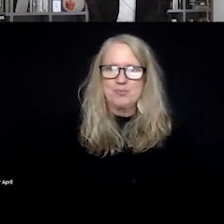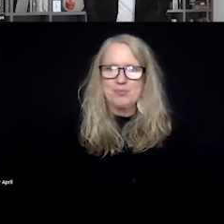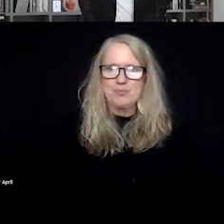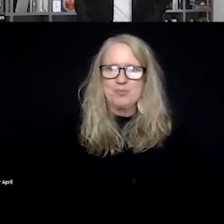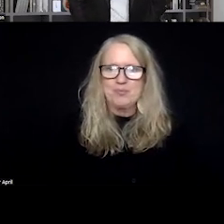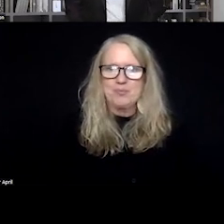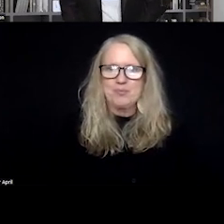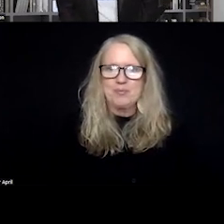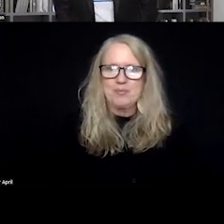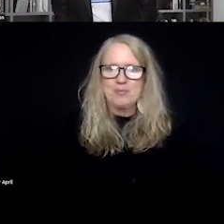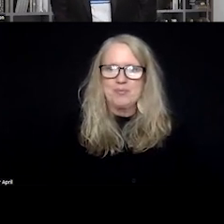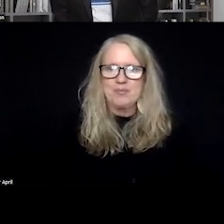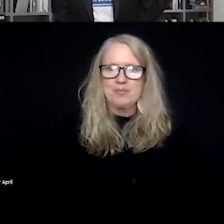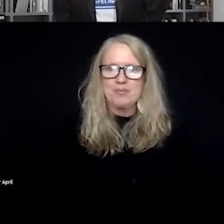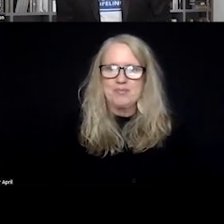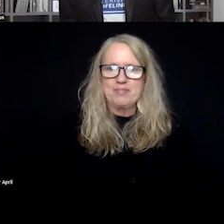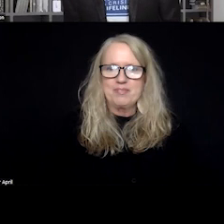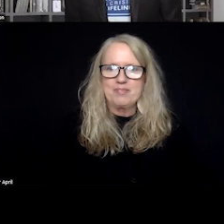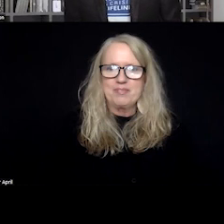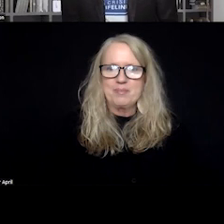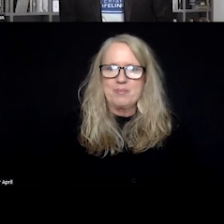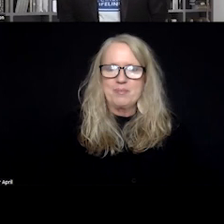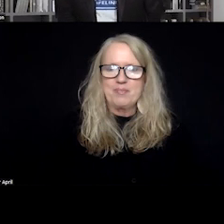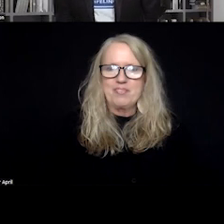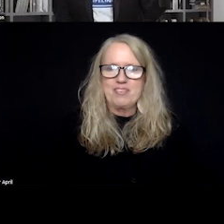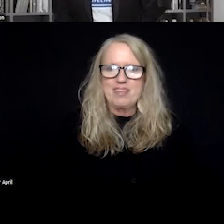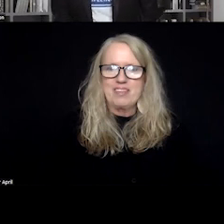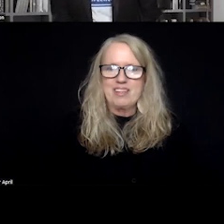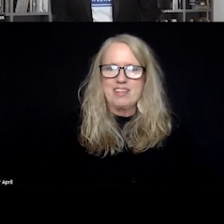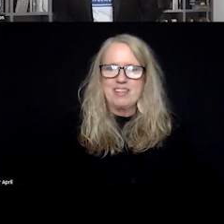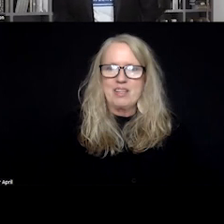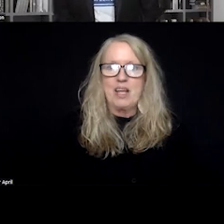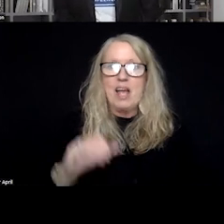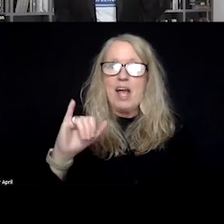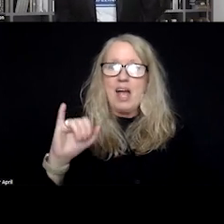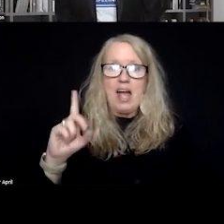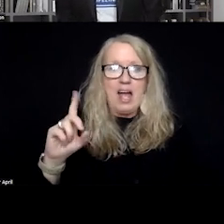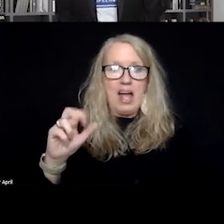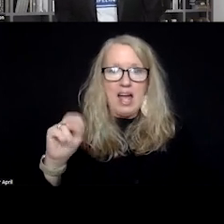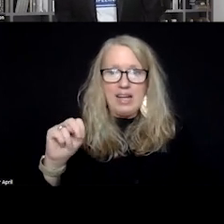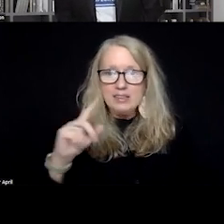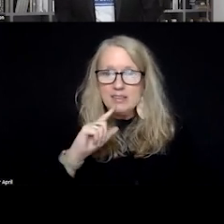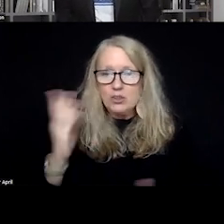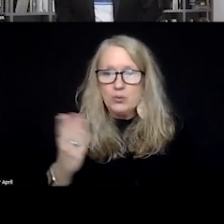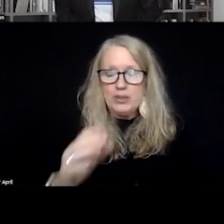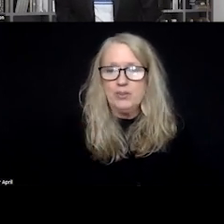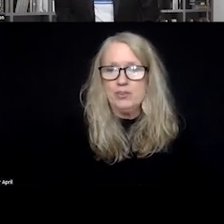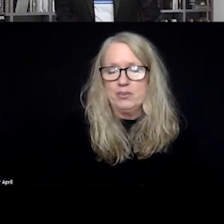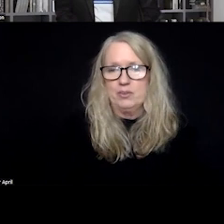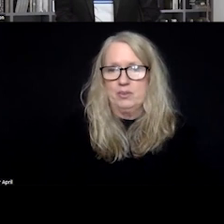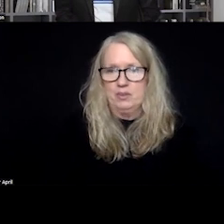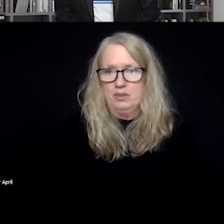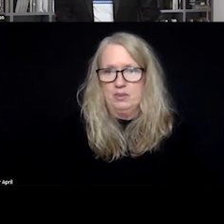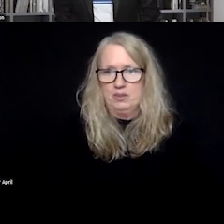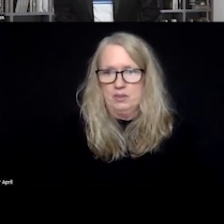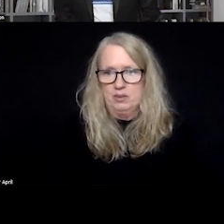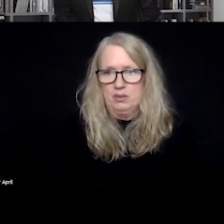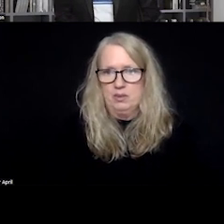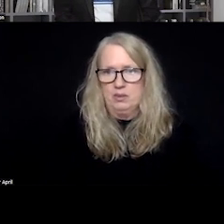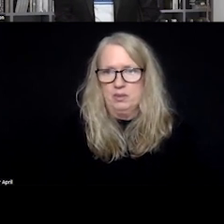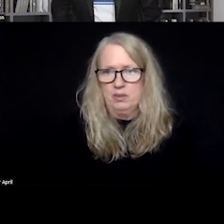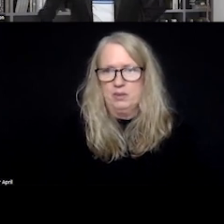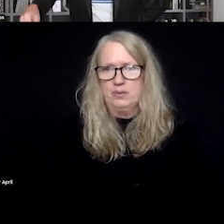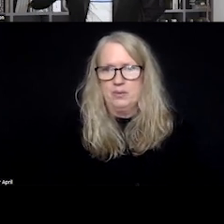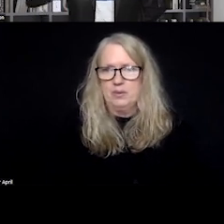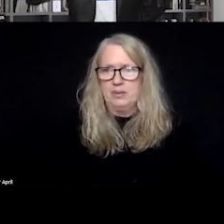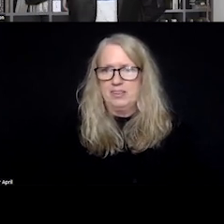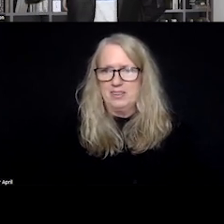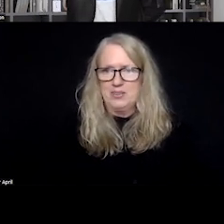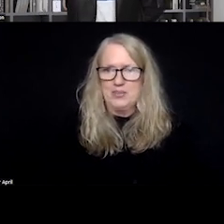WAS. >> IDEN, ARE YOU WITH US? ACTUALLY, LOOKS